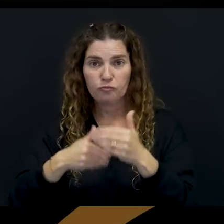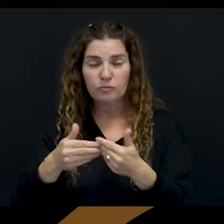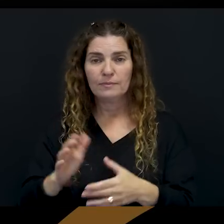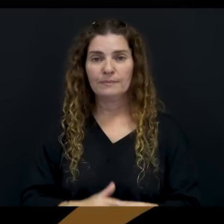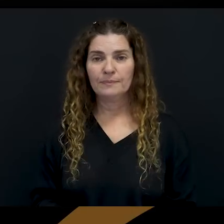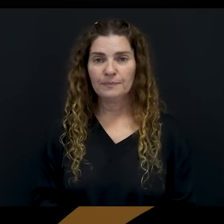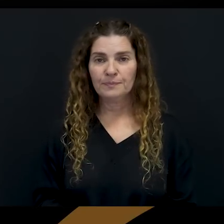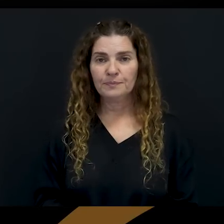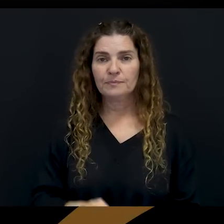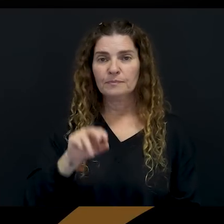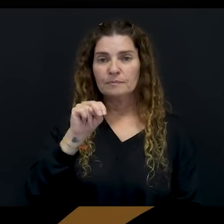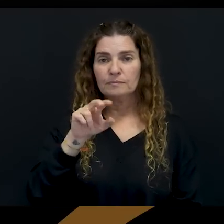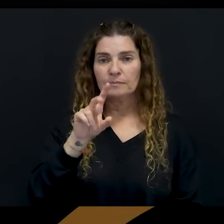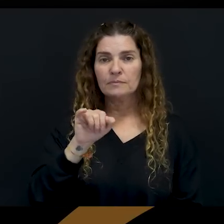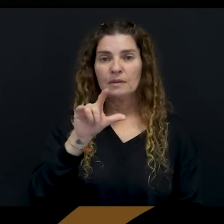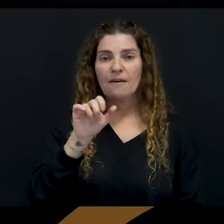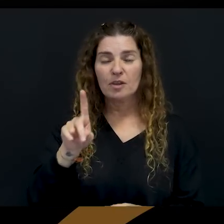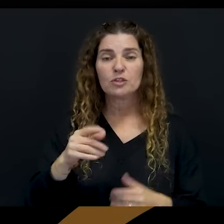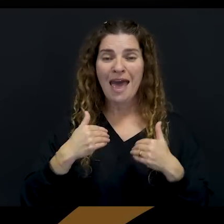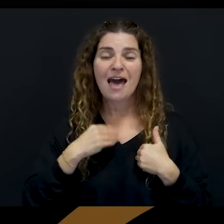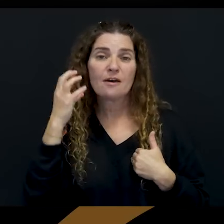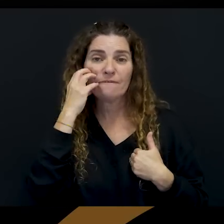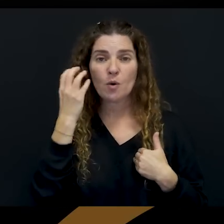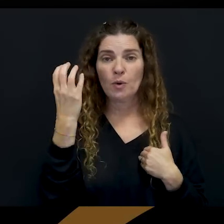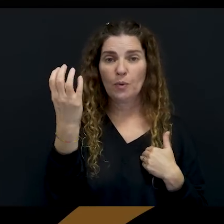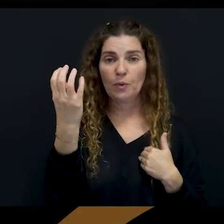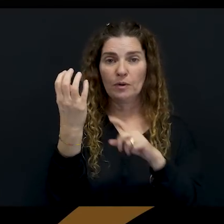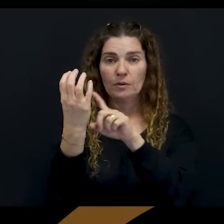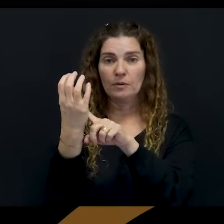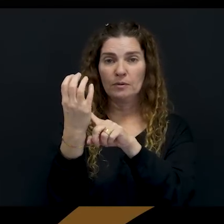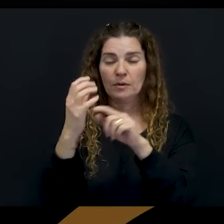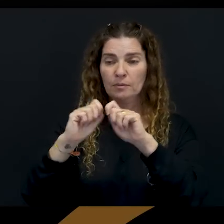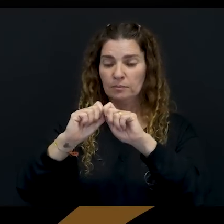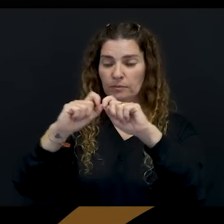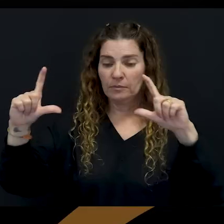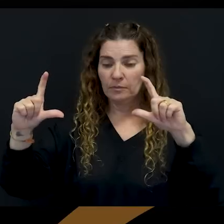to pick up an on-pack code from up to three meters distance. When a blind or partially sighted shopper